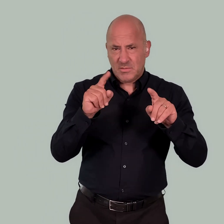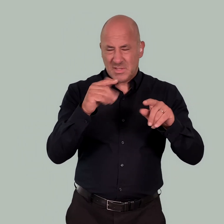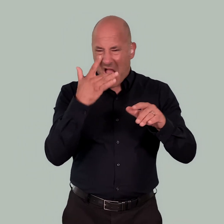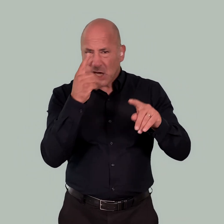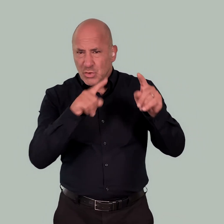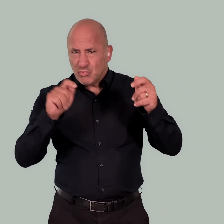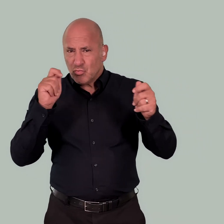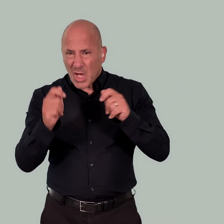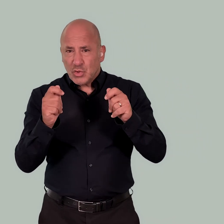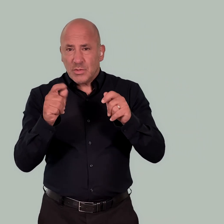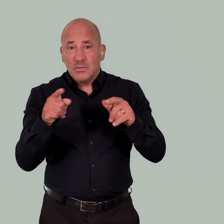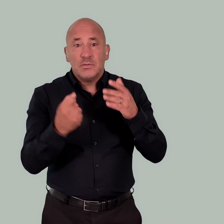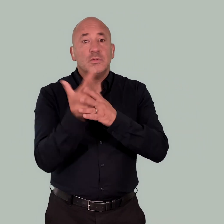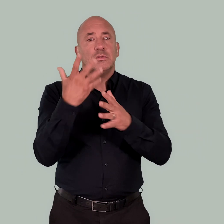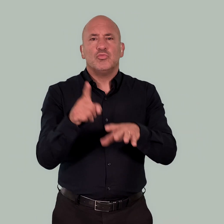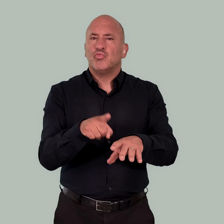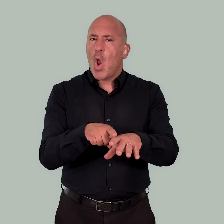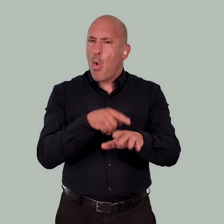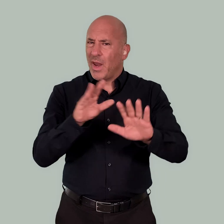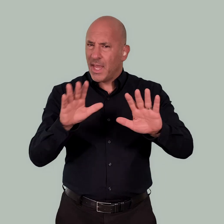However, demographic change happens slowly